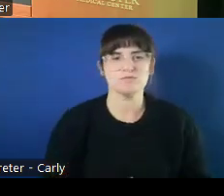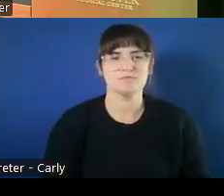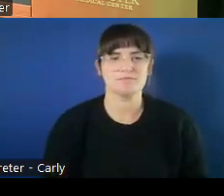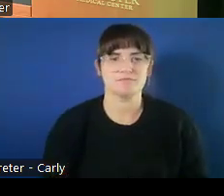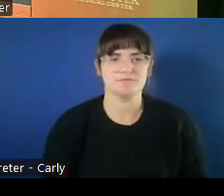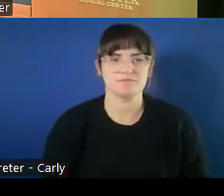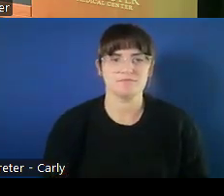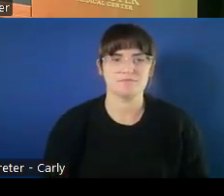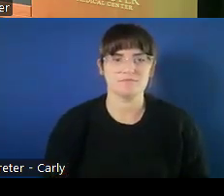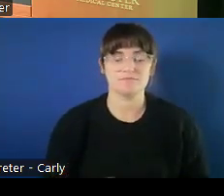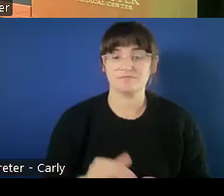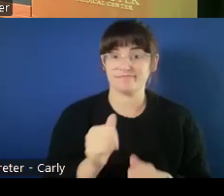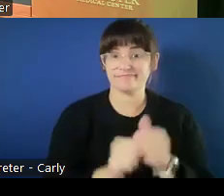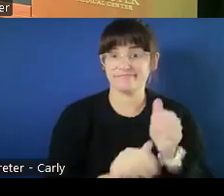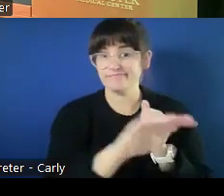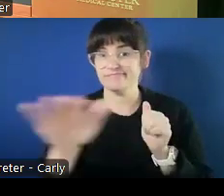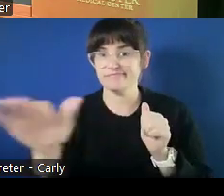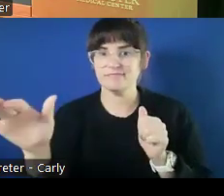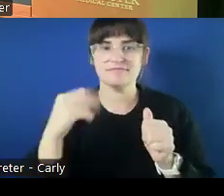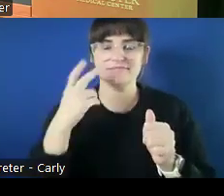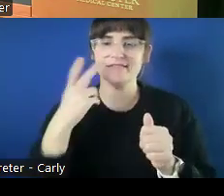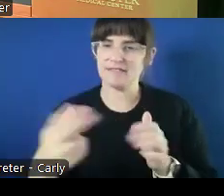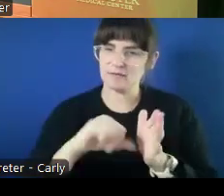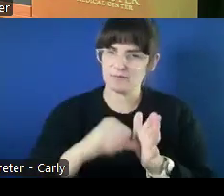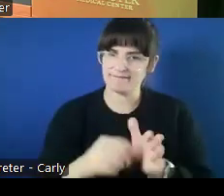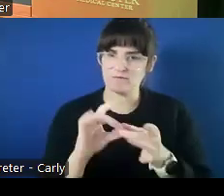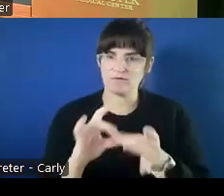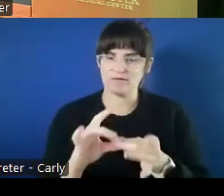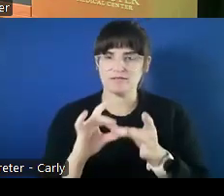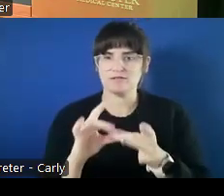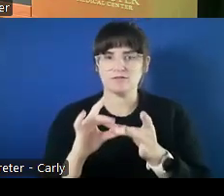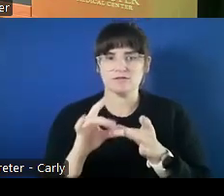those different populations is that there really is this reinforcing relationship between positive